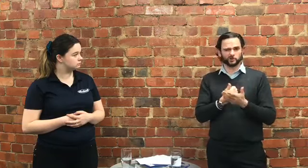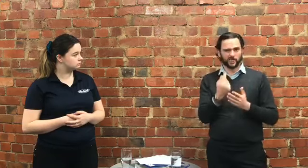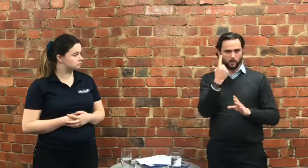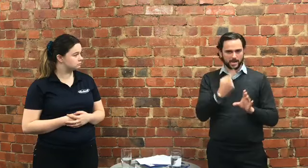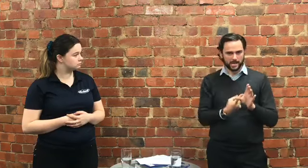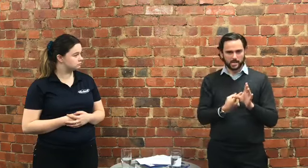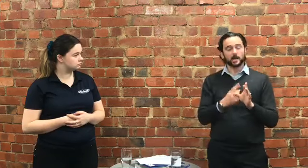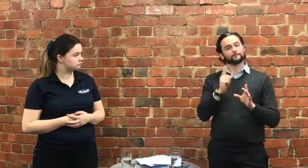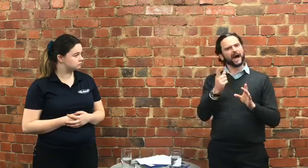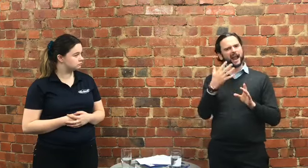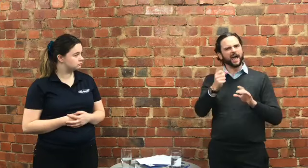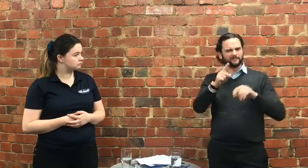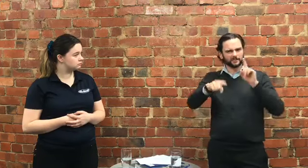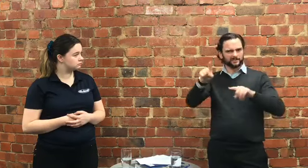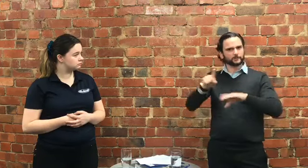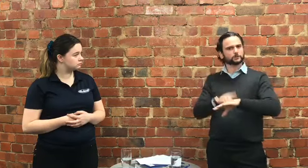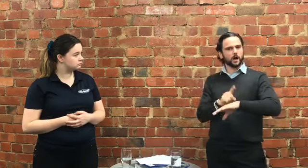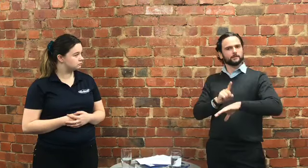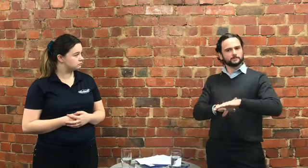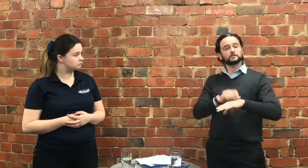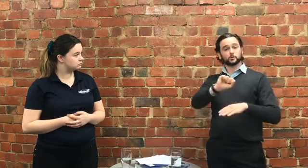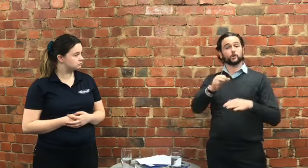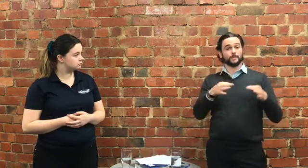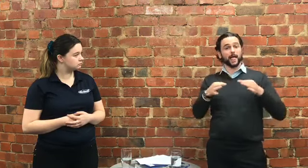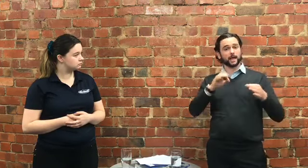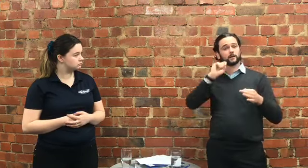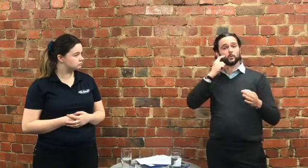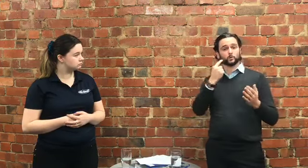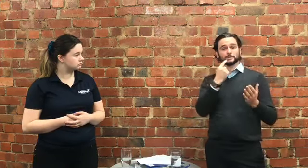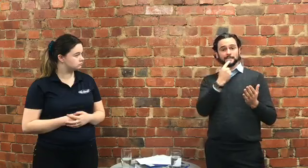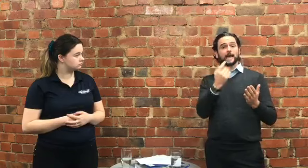usually every year at different times,